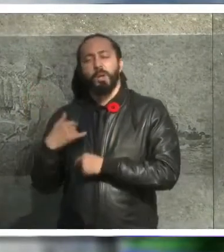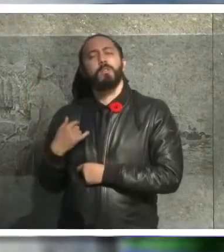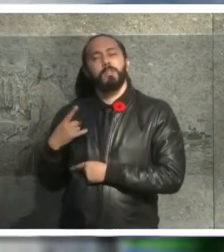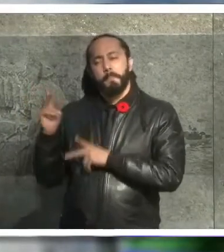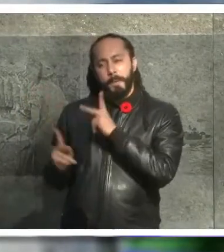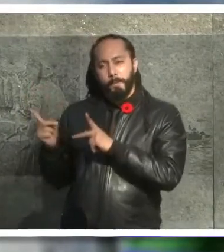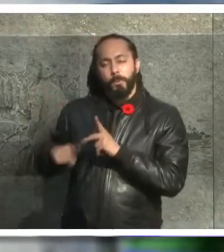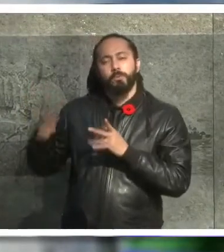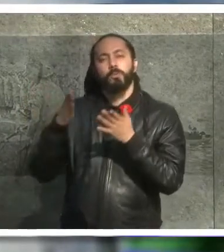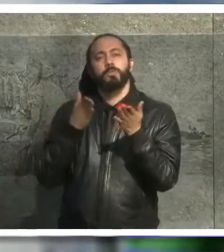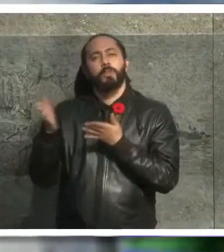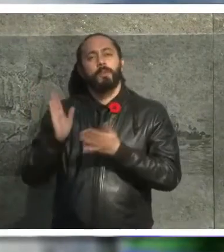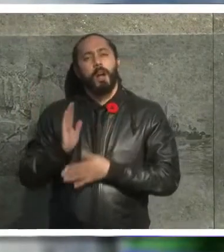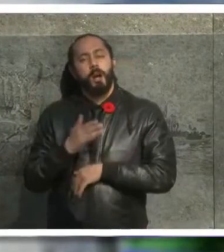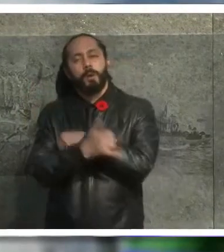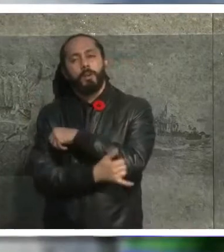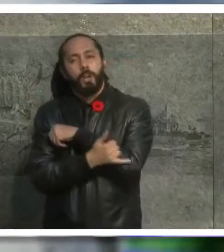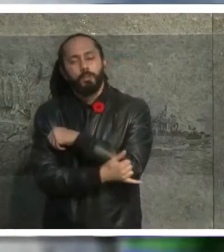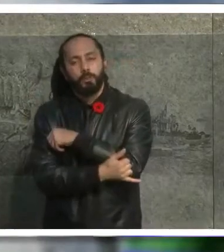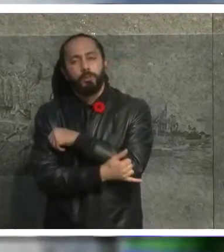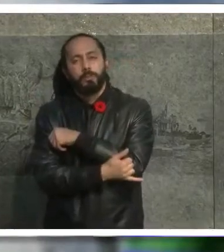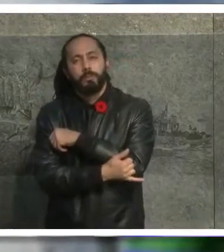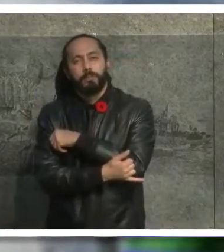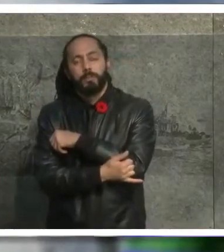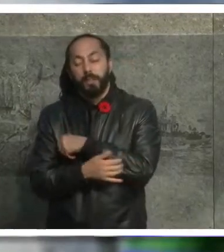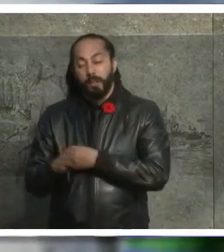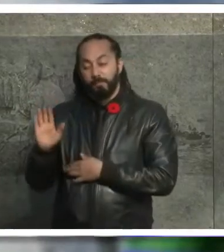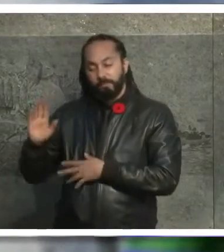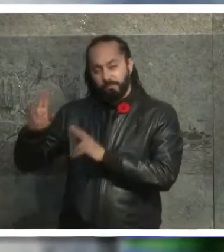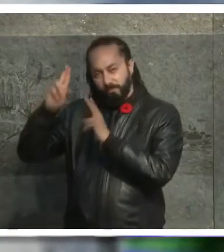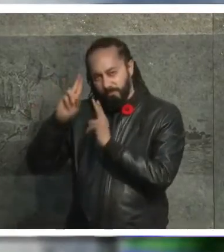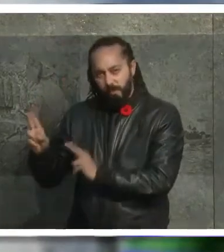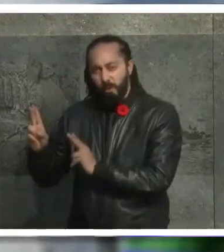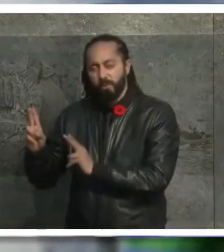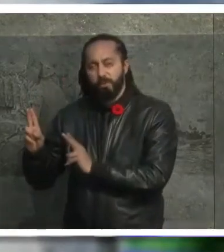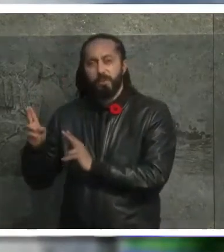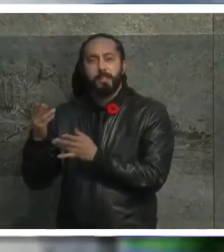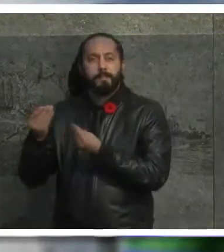and commitment of your Canadian Armed Forces. As we ready ourselves for the future we draw